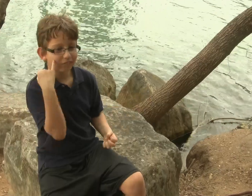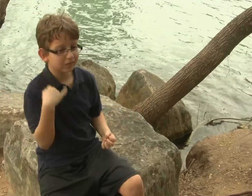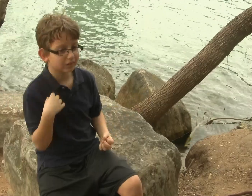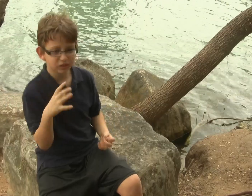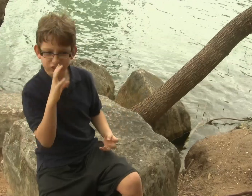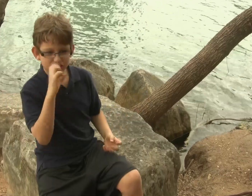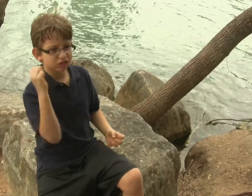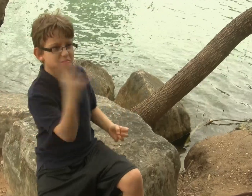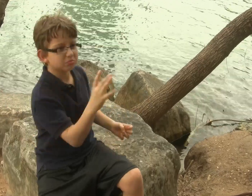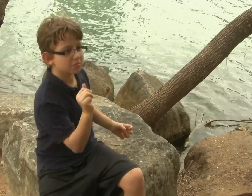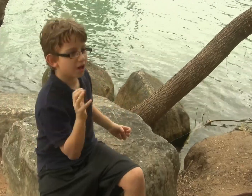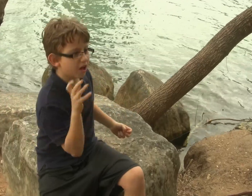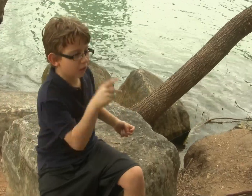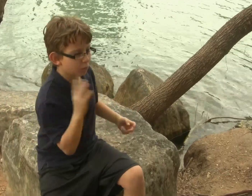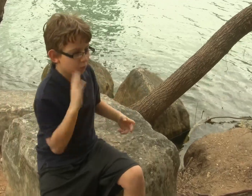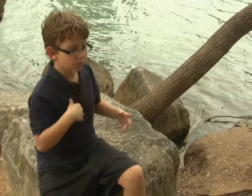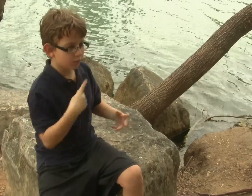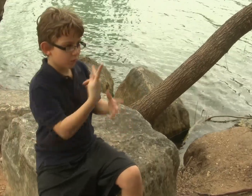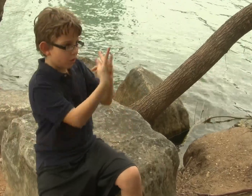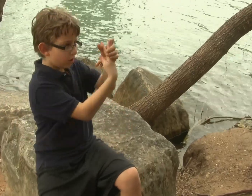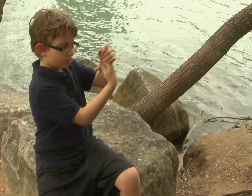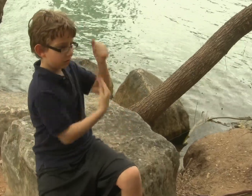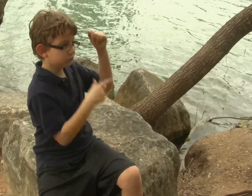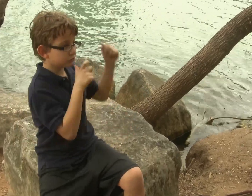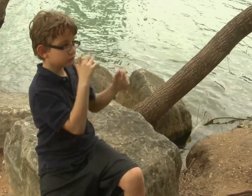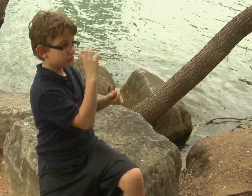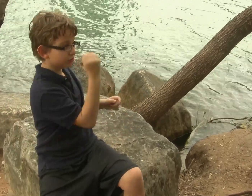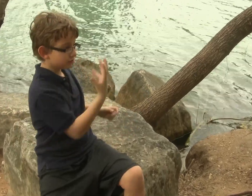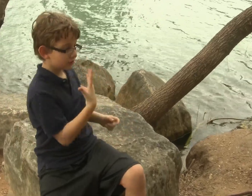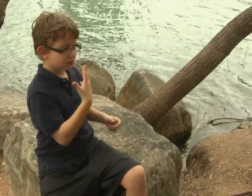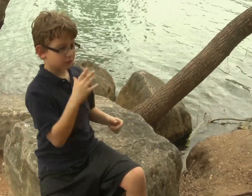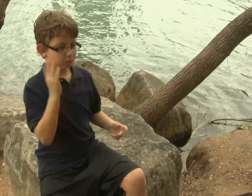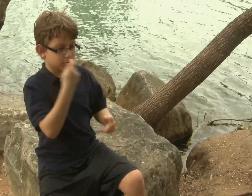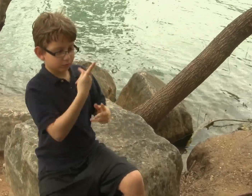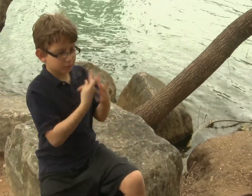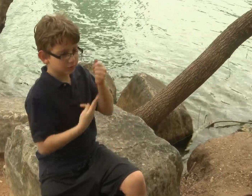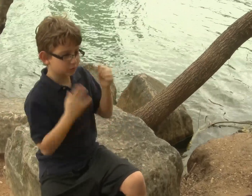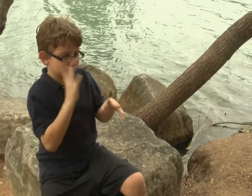IF I SAY MEAN THINGS BACK TO THEM, THEN BOTH OF US CAN GET INTO TROUBLE.